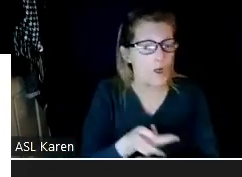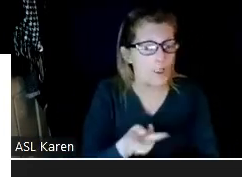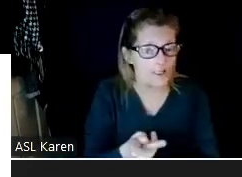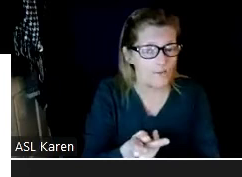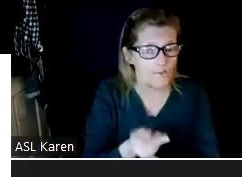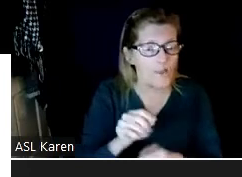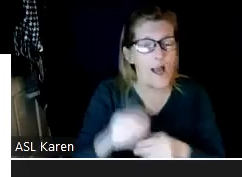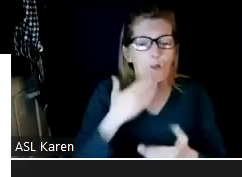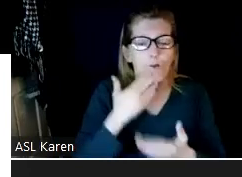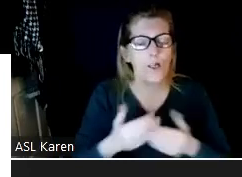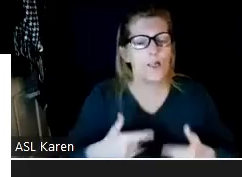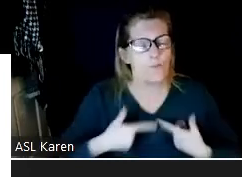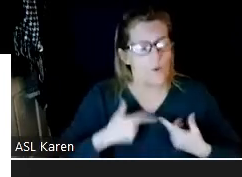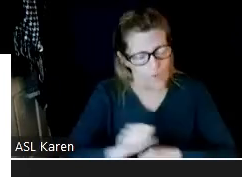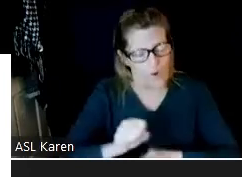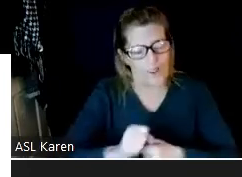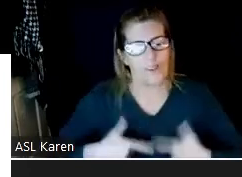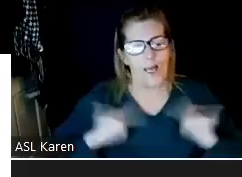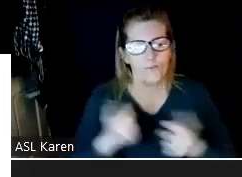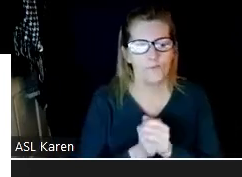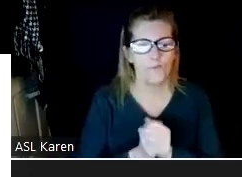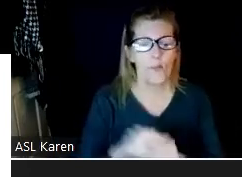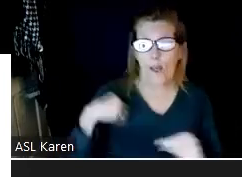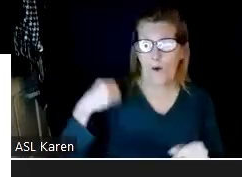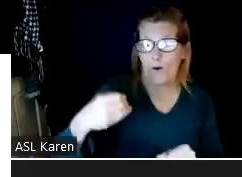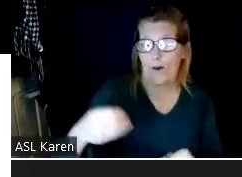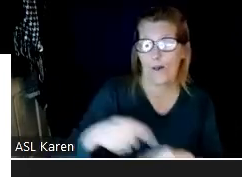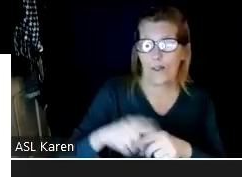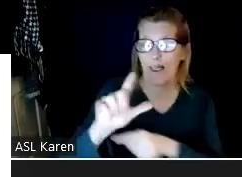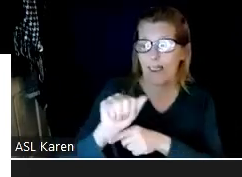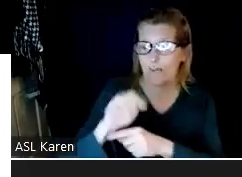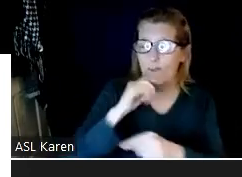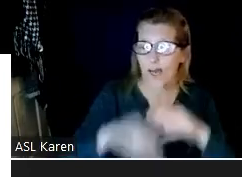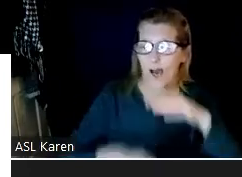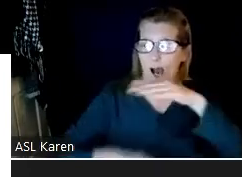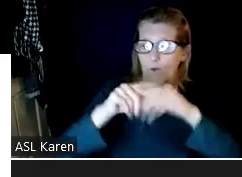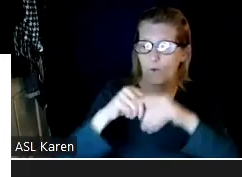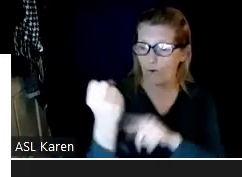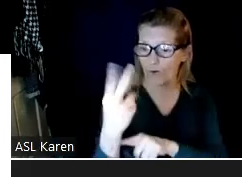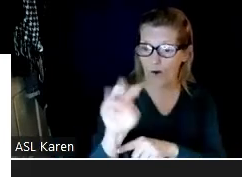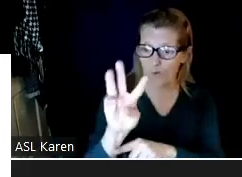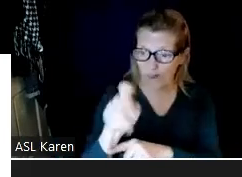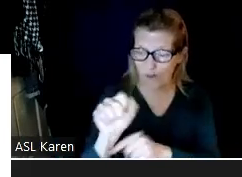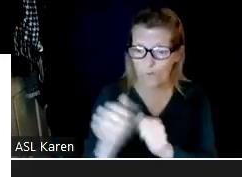15:18:11 In Oregon paid leave is for up to 12 weeks with two additional weeks possible